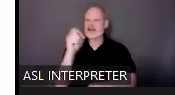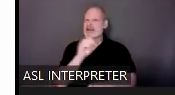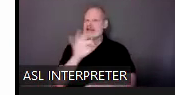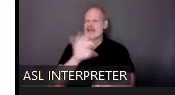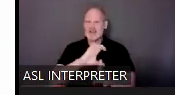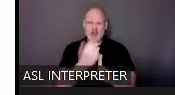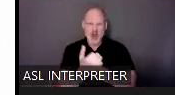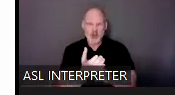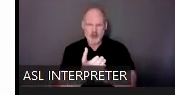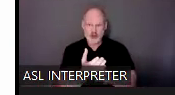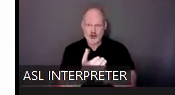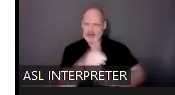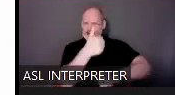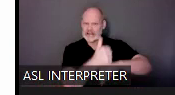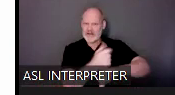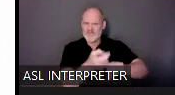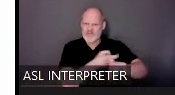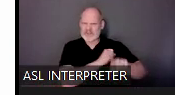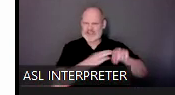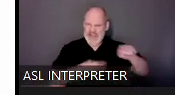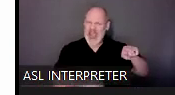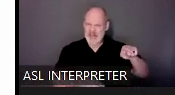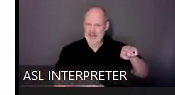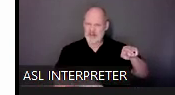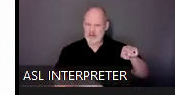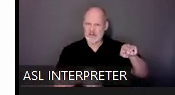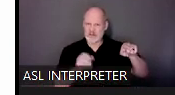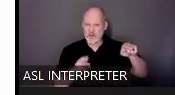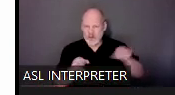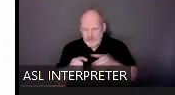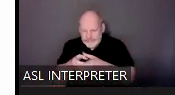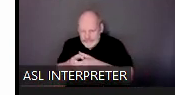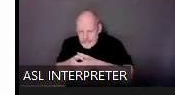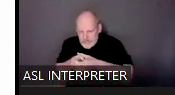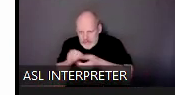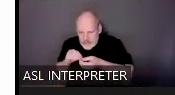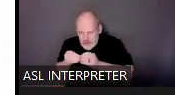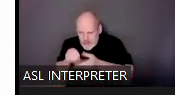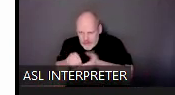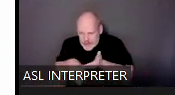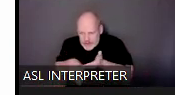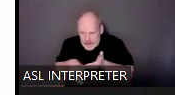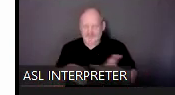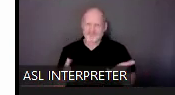the school staff and a subgroup of students, we know that many families and many students